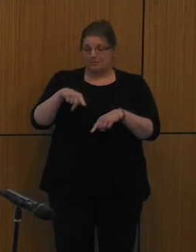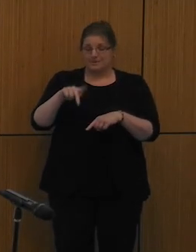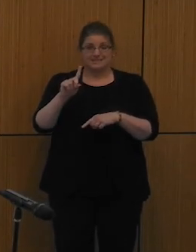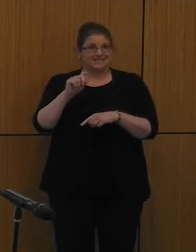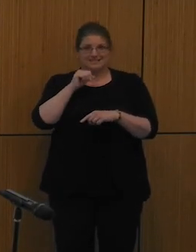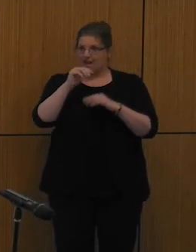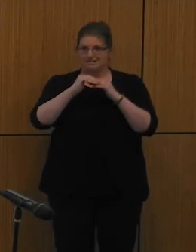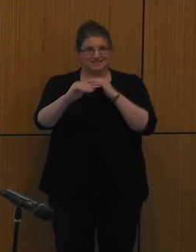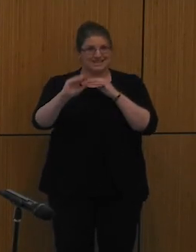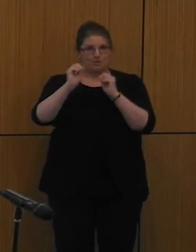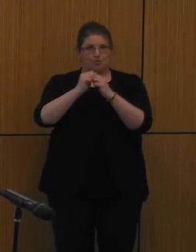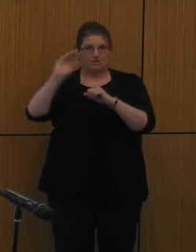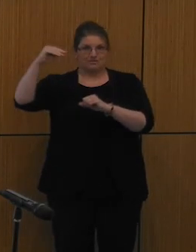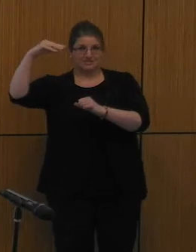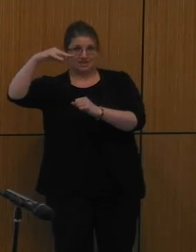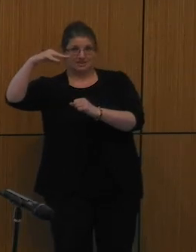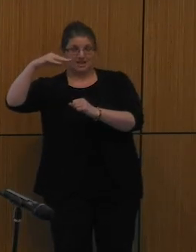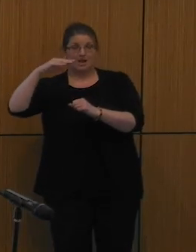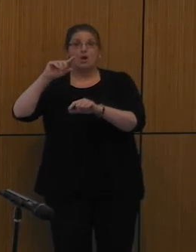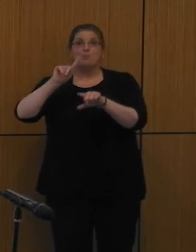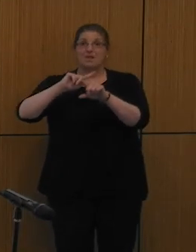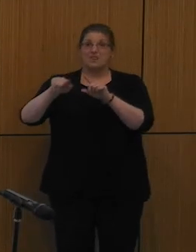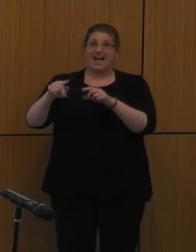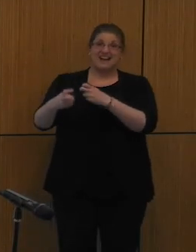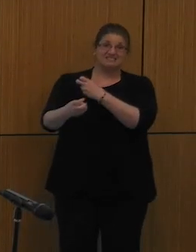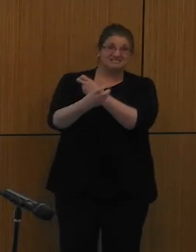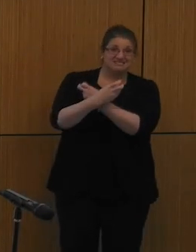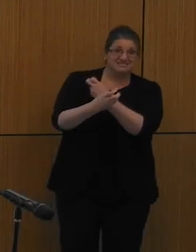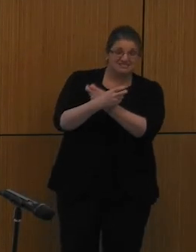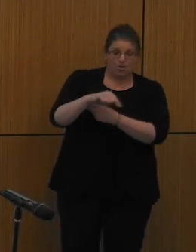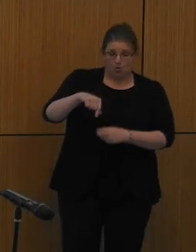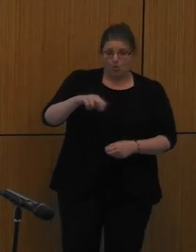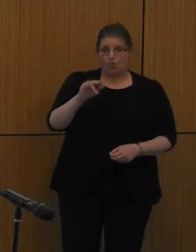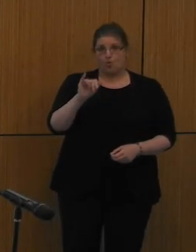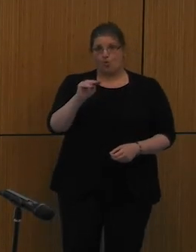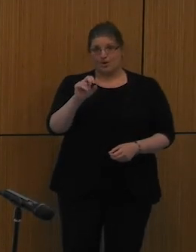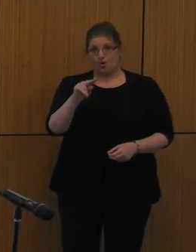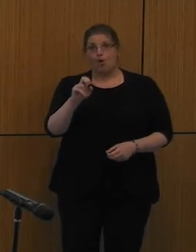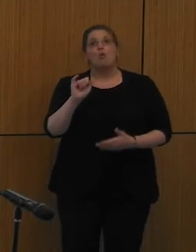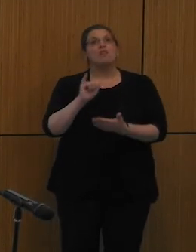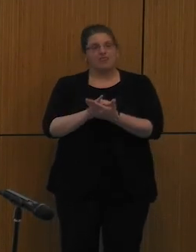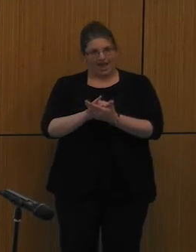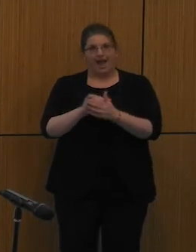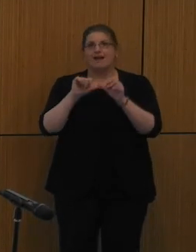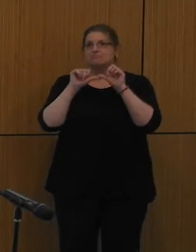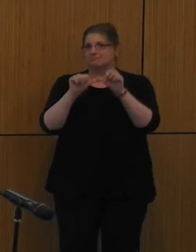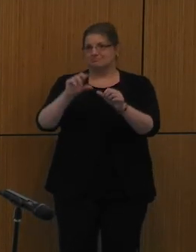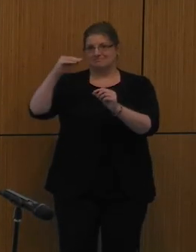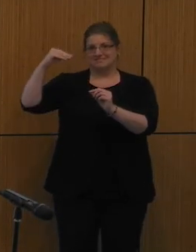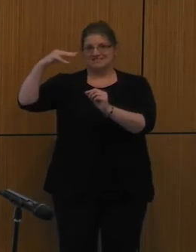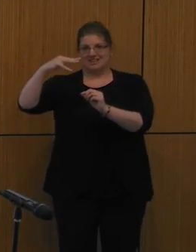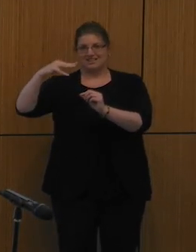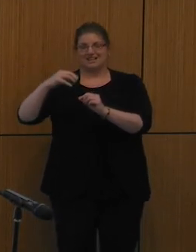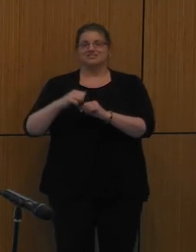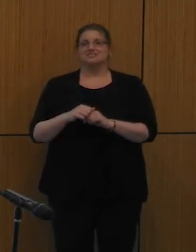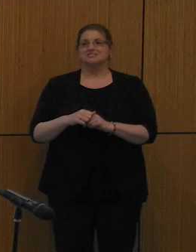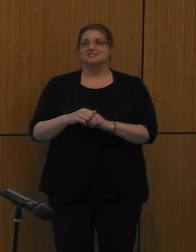sunlight is the quinone the really toxic one stable in sunlight. One of the things we're interested in is whether chlorine from road salt actually will,